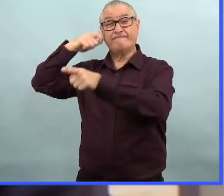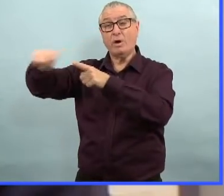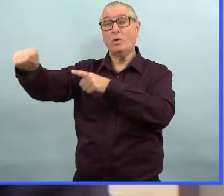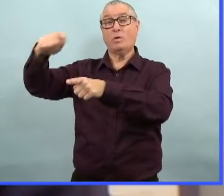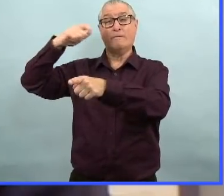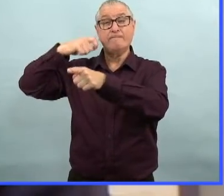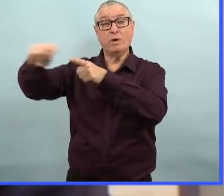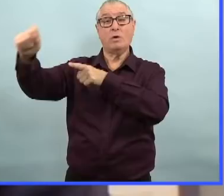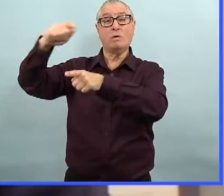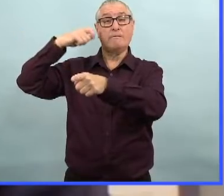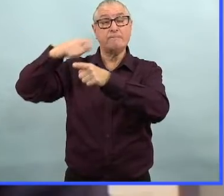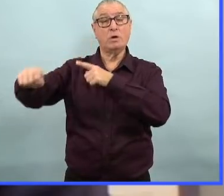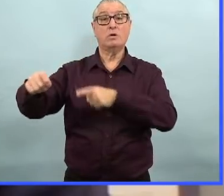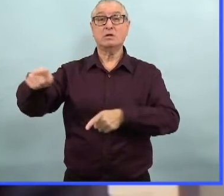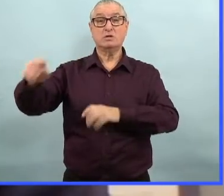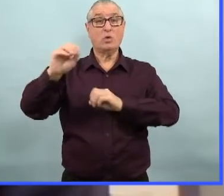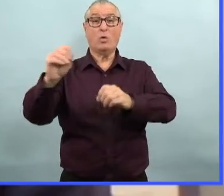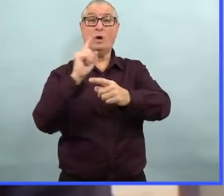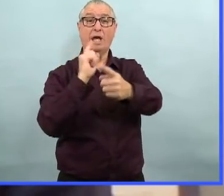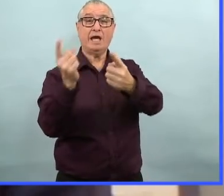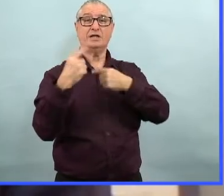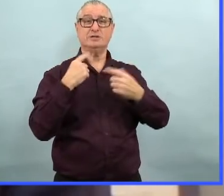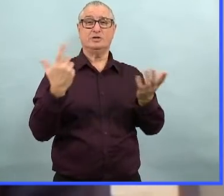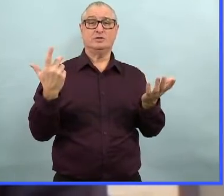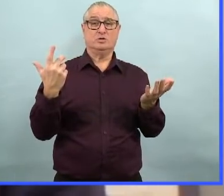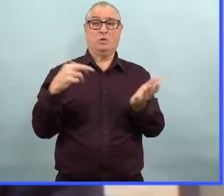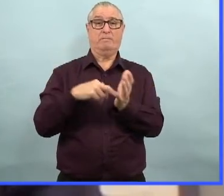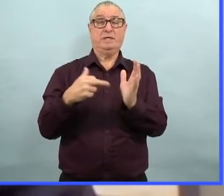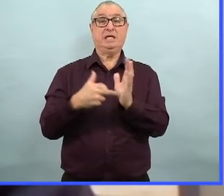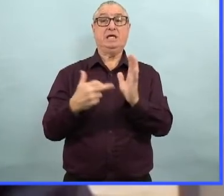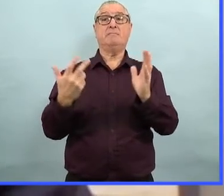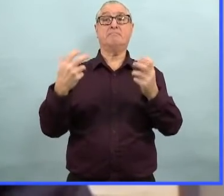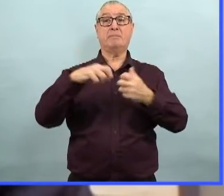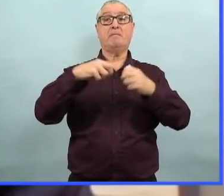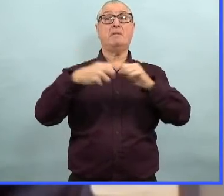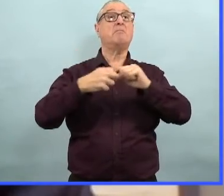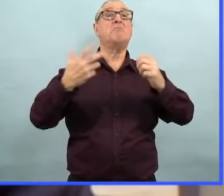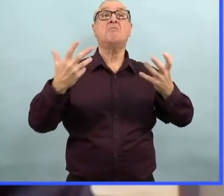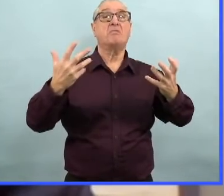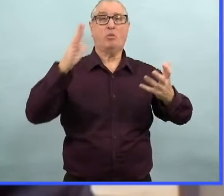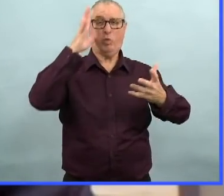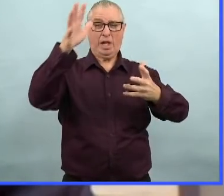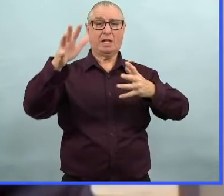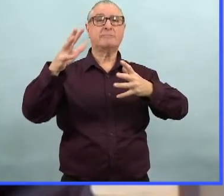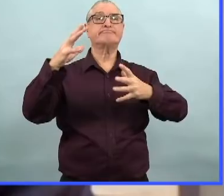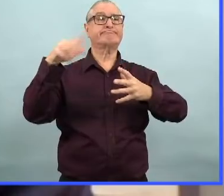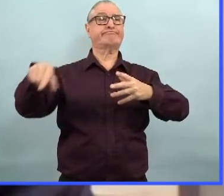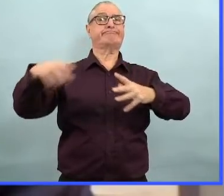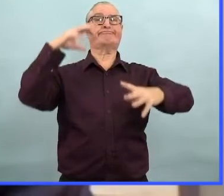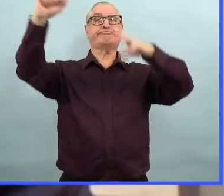because we need those people isolating so again we urge you to stay home for 10